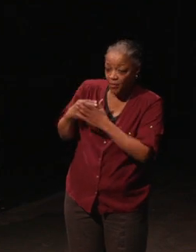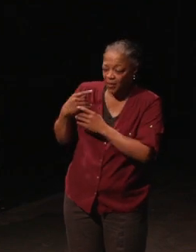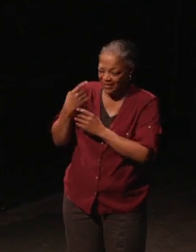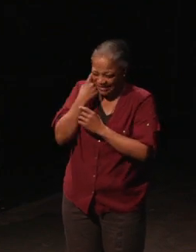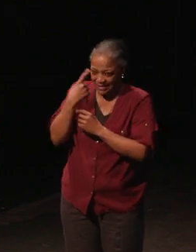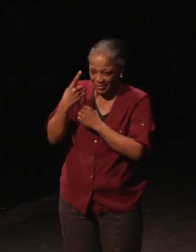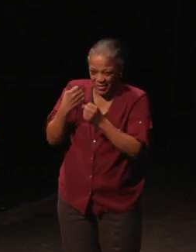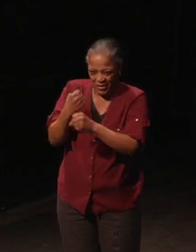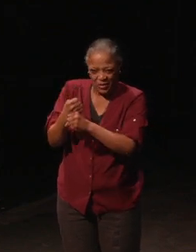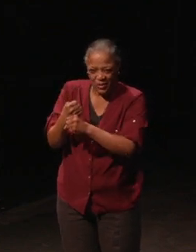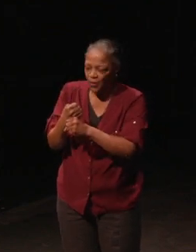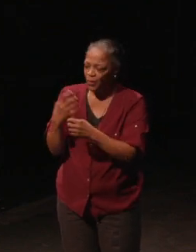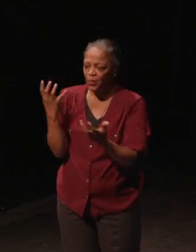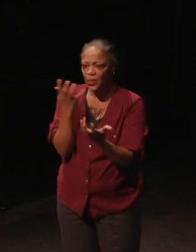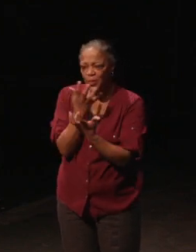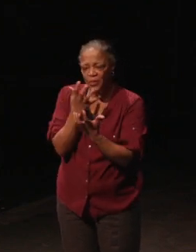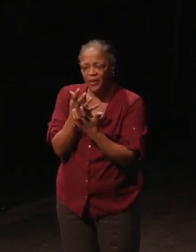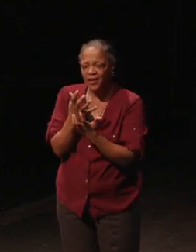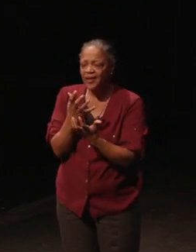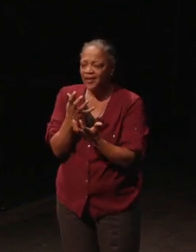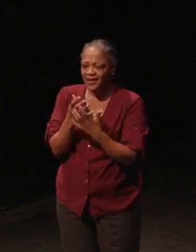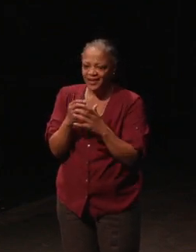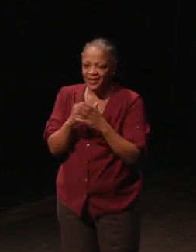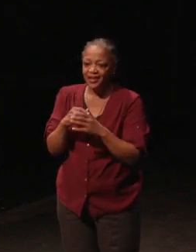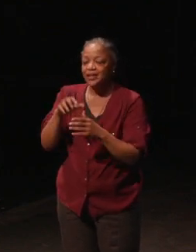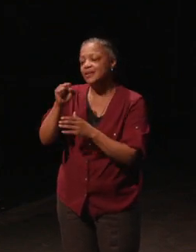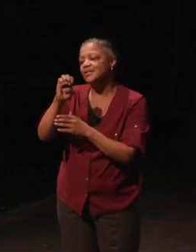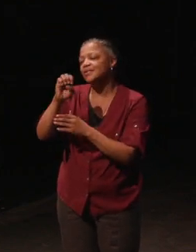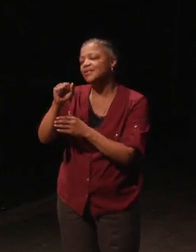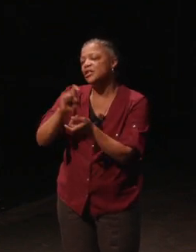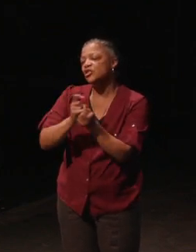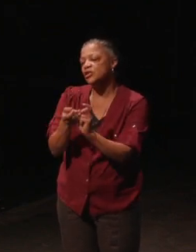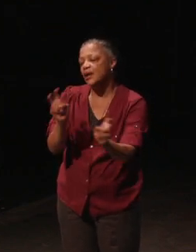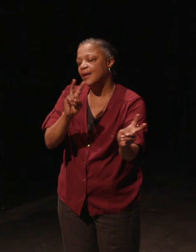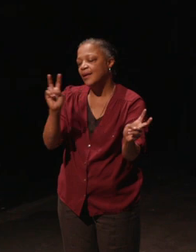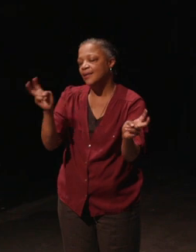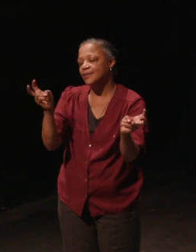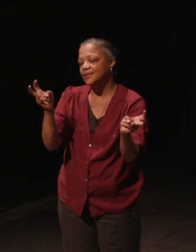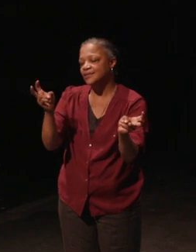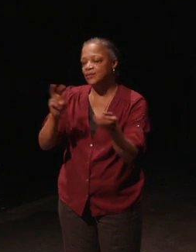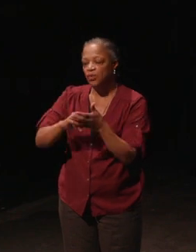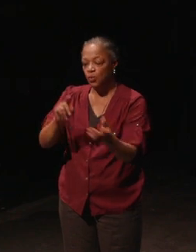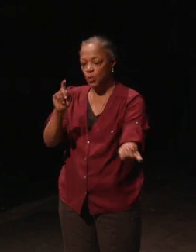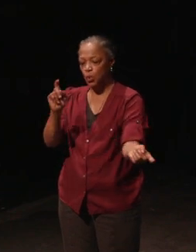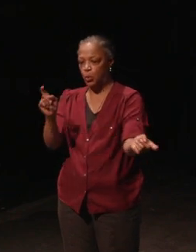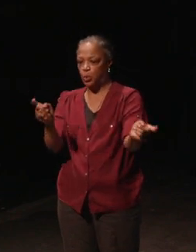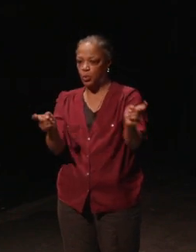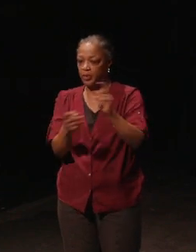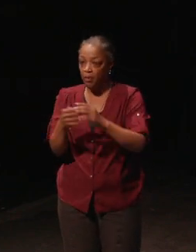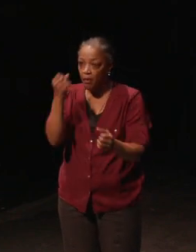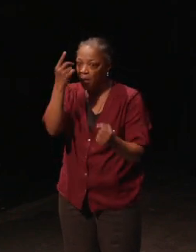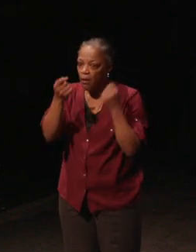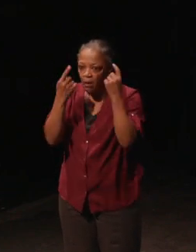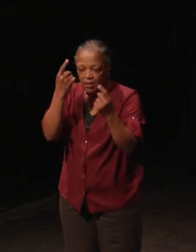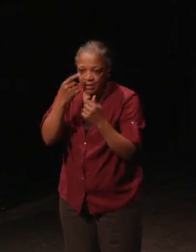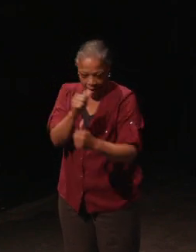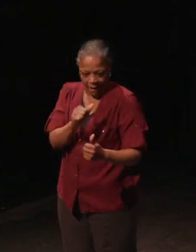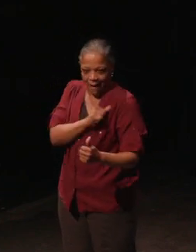there has been a real sea change in the understanding, and attitudes, and implementation